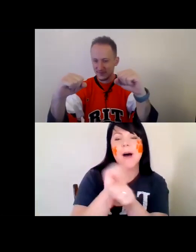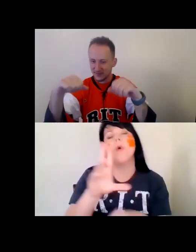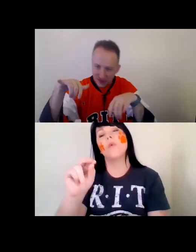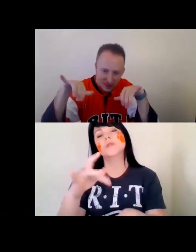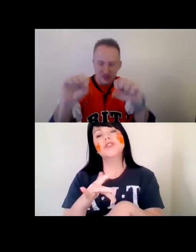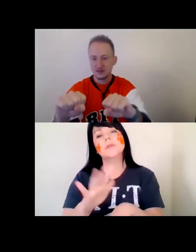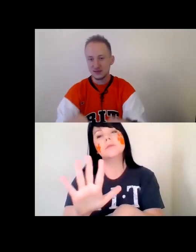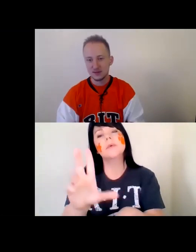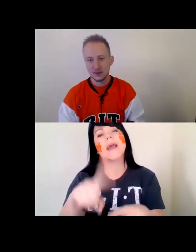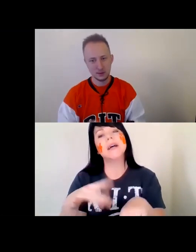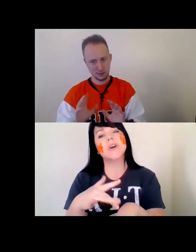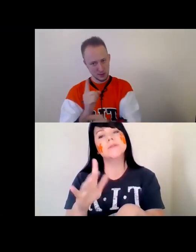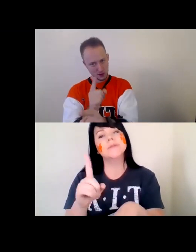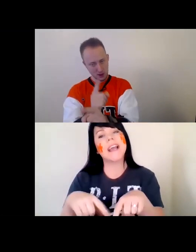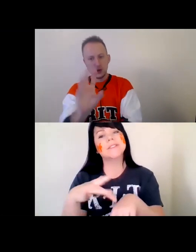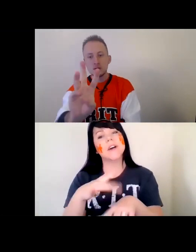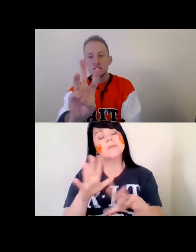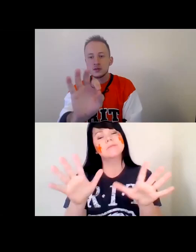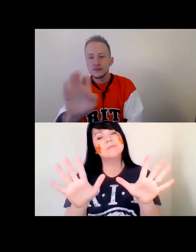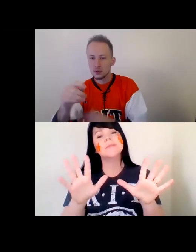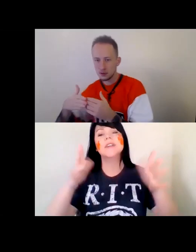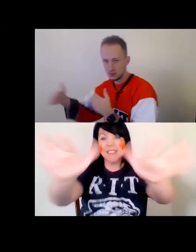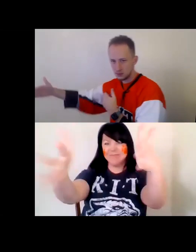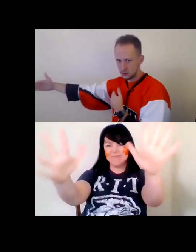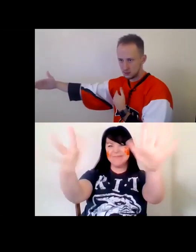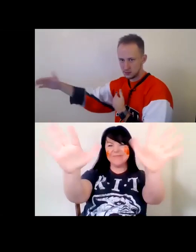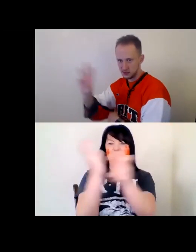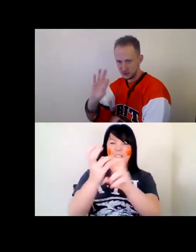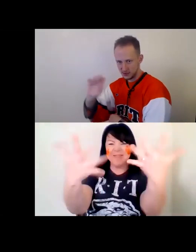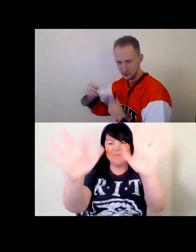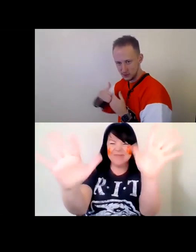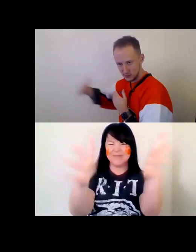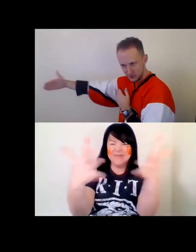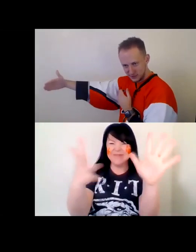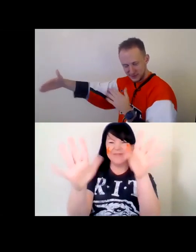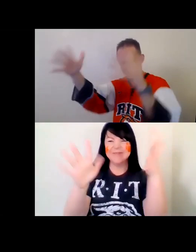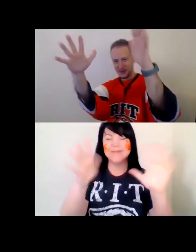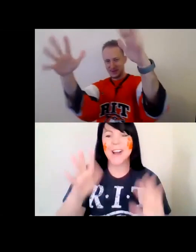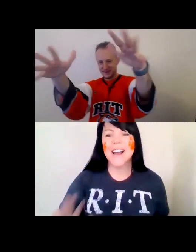Matt: Be sure to keep your six feet distance while you are cheering each other on. Michelle: No touching, of course.